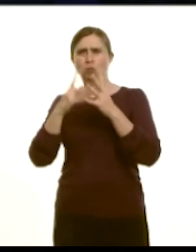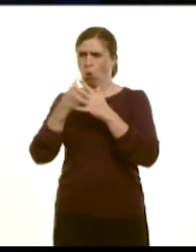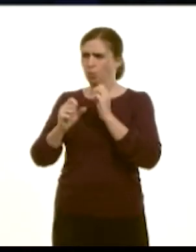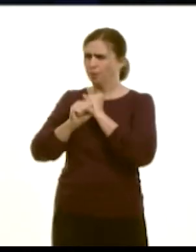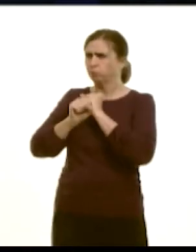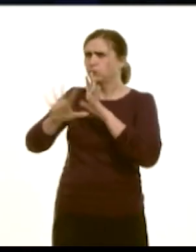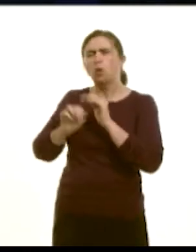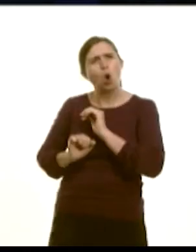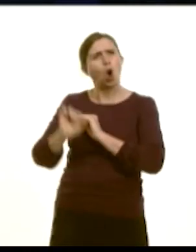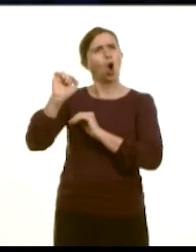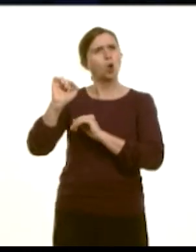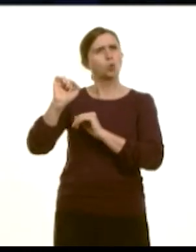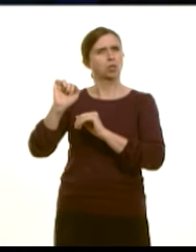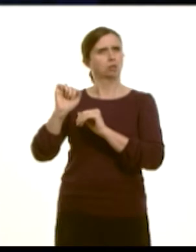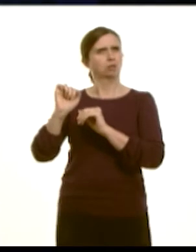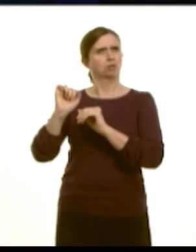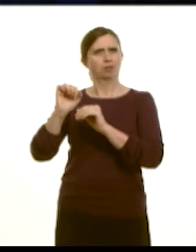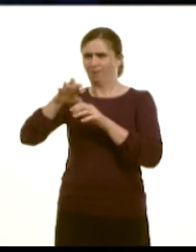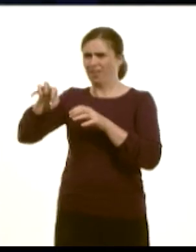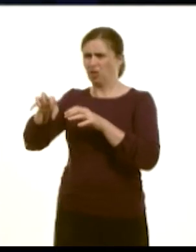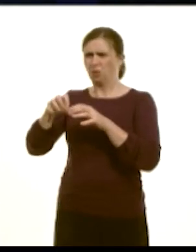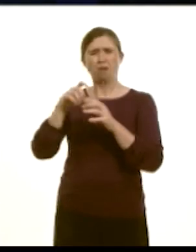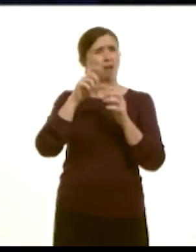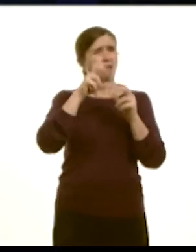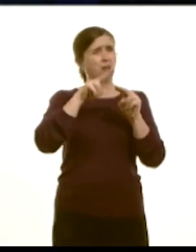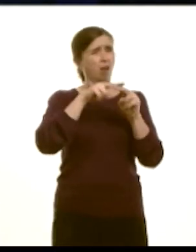Therefore, even Cardiff Castle is missing from Cadwís website, would you believe?